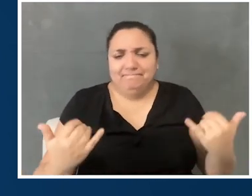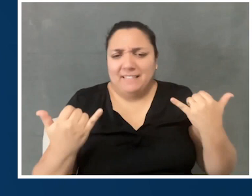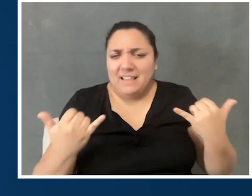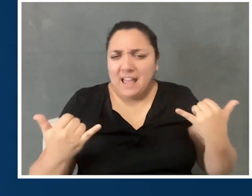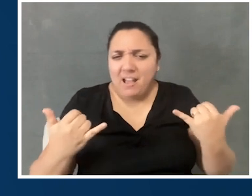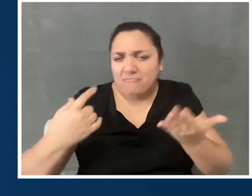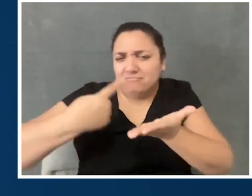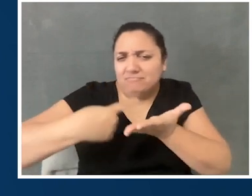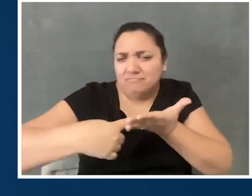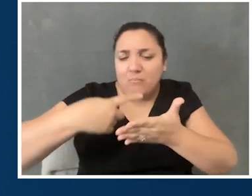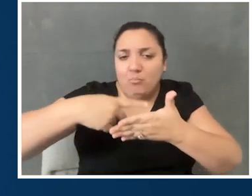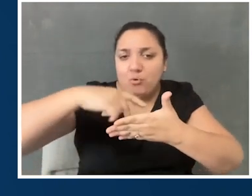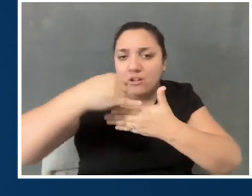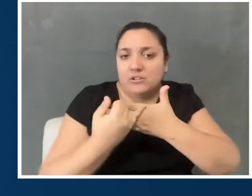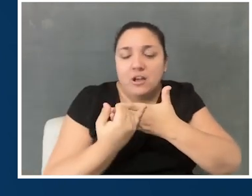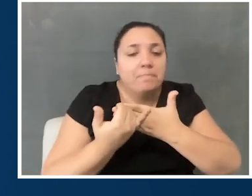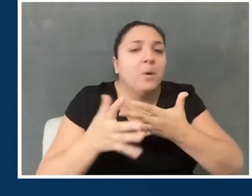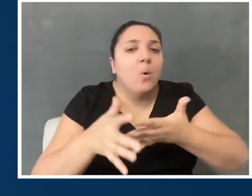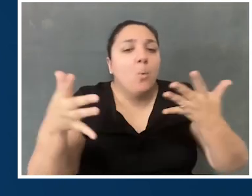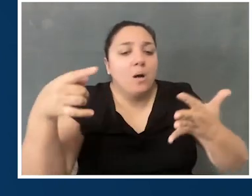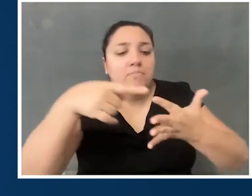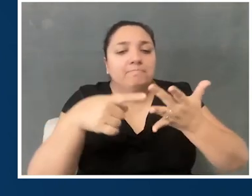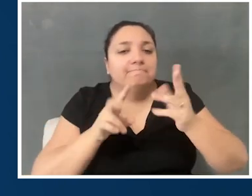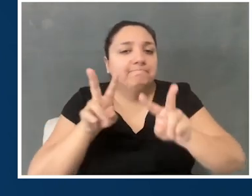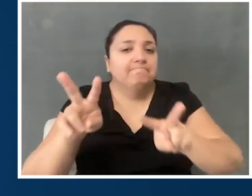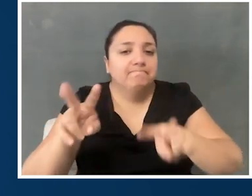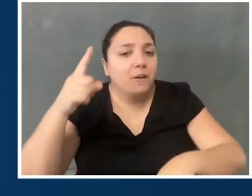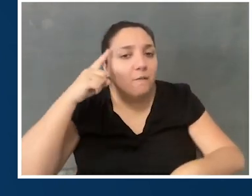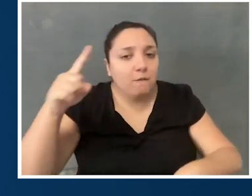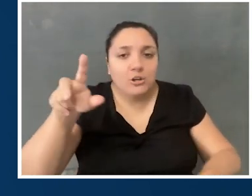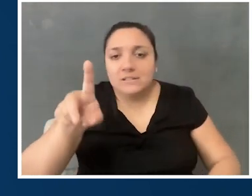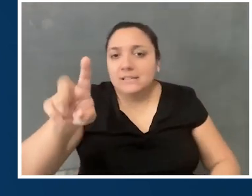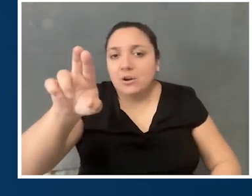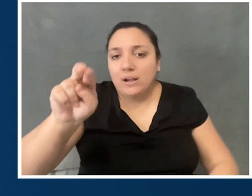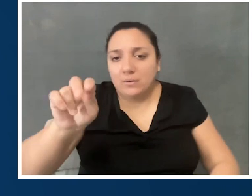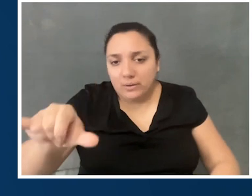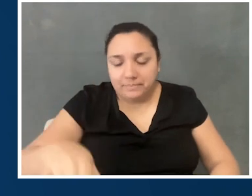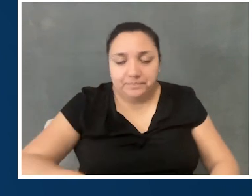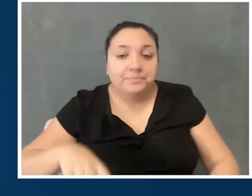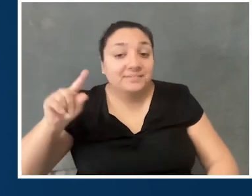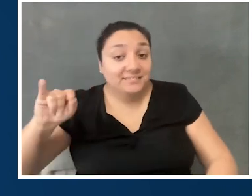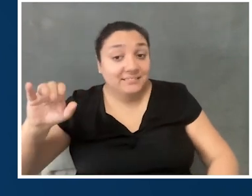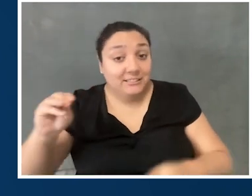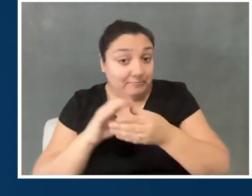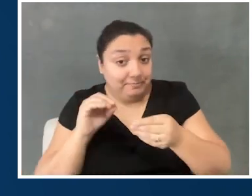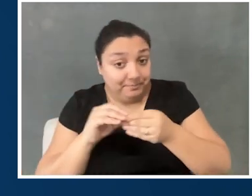What else can we look forward to from DRNY in 2024? So last year we spoke